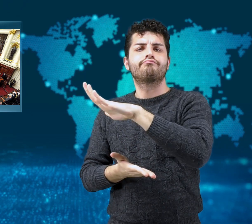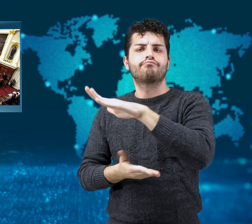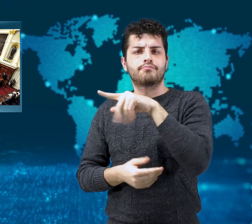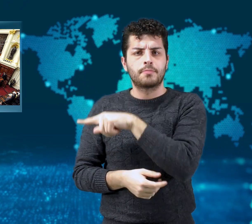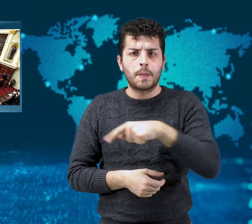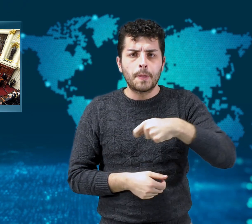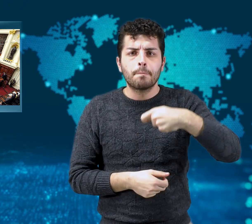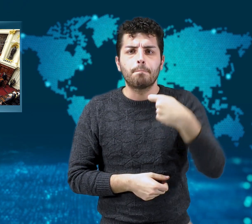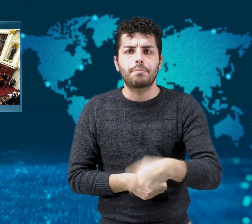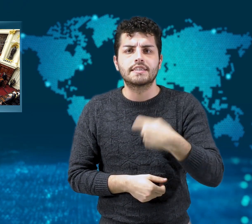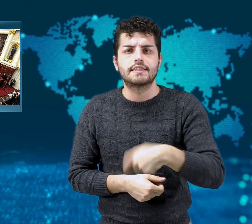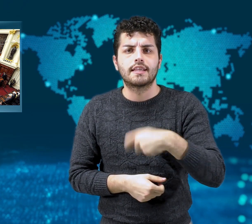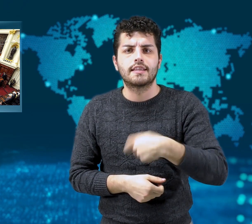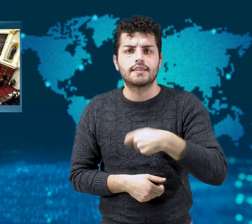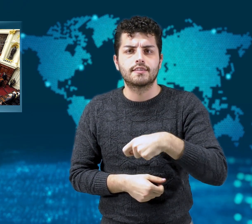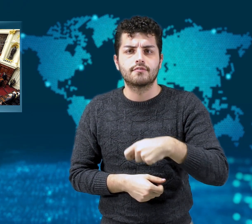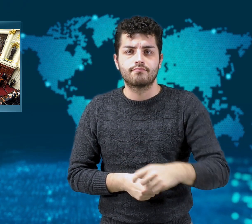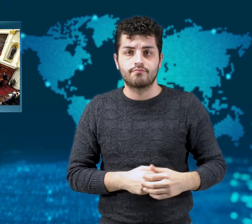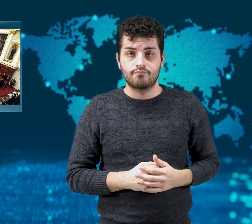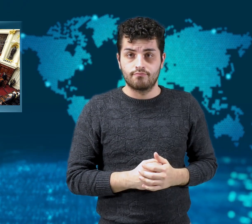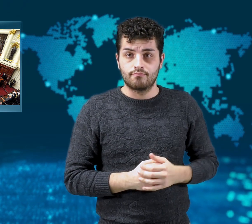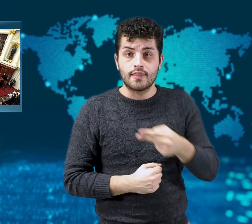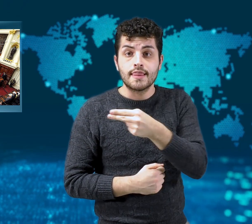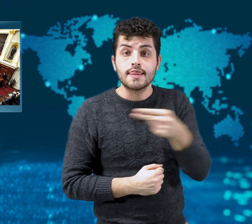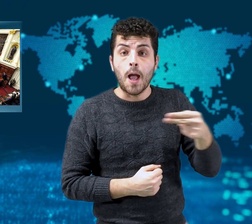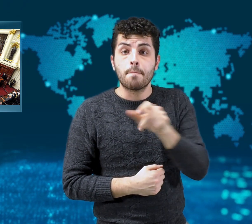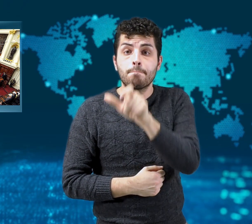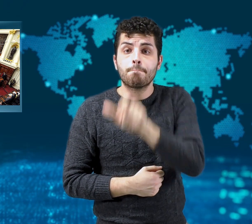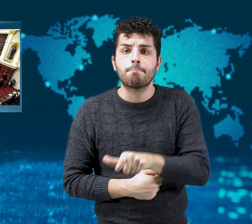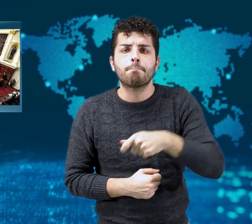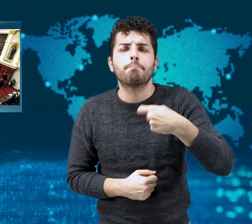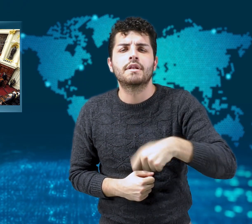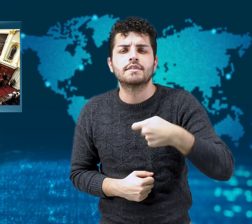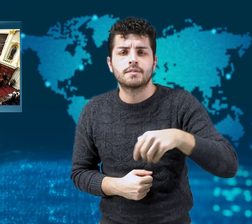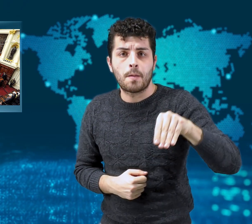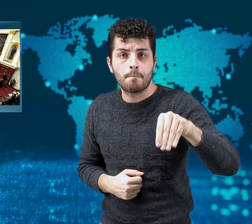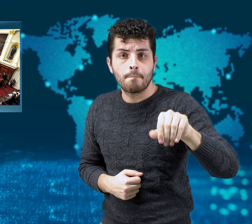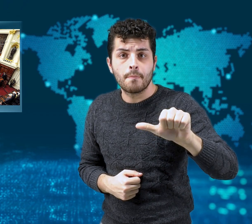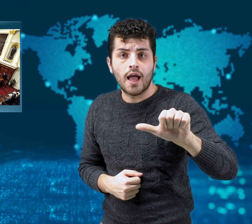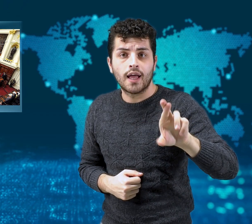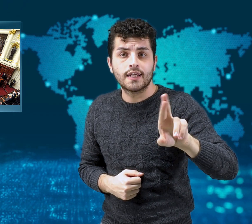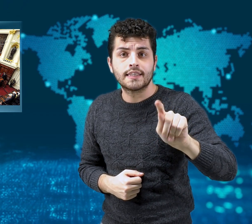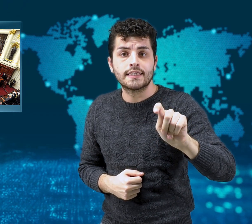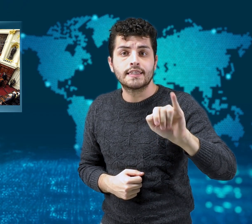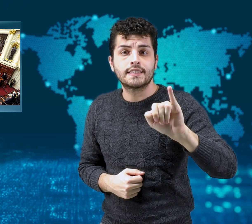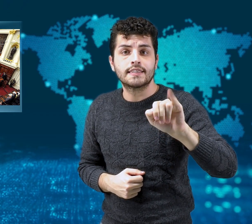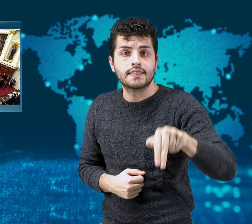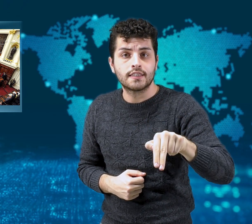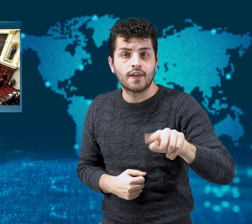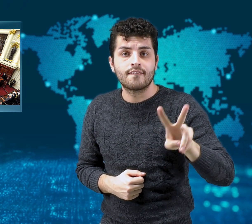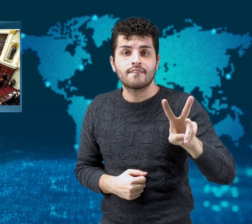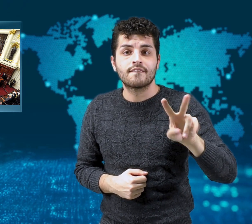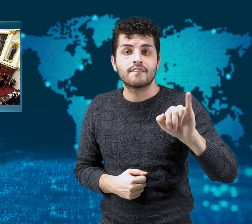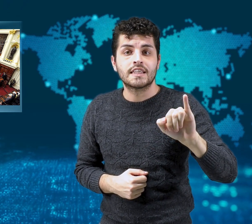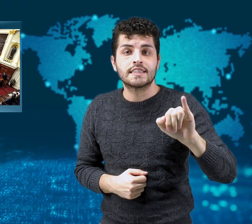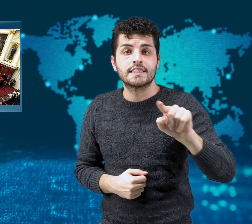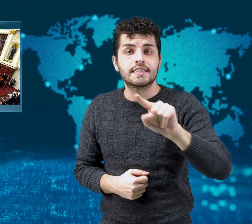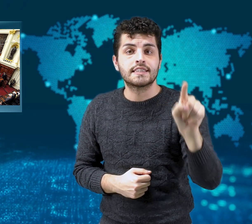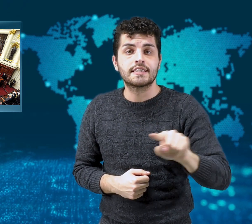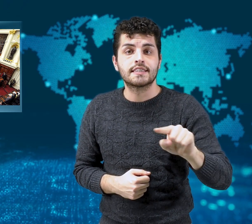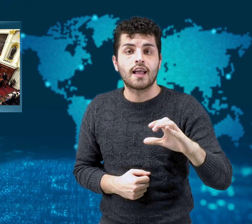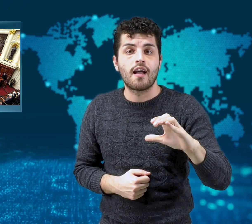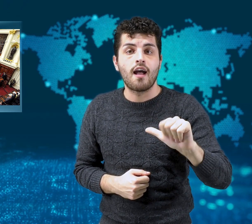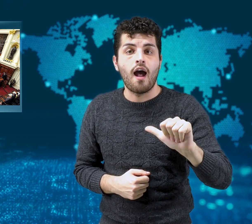Only 87 votes were needed to remove him from office.